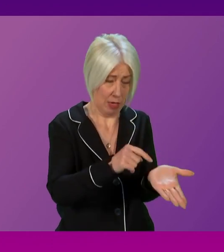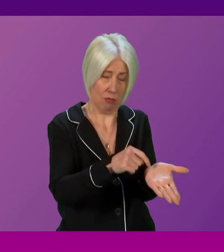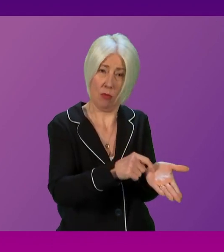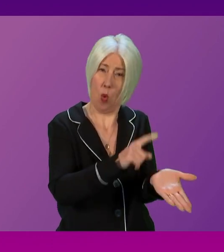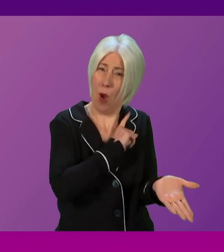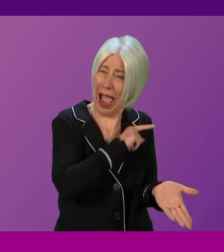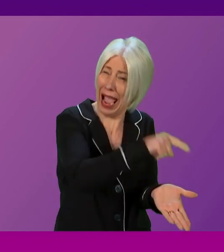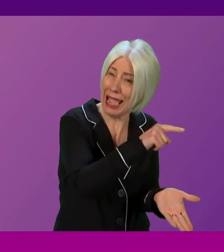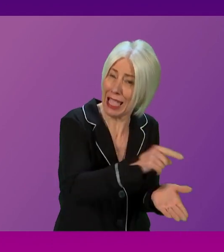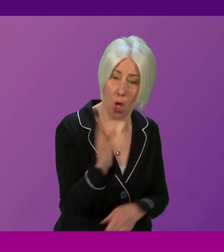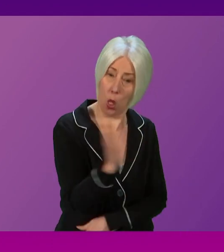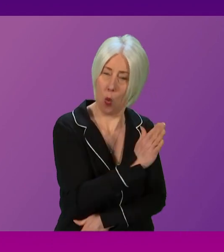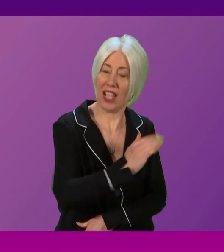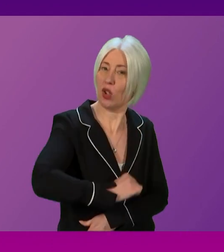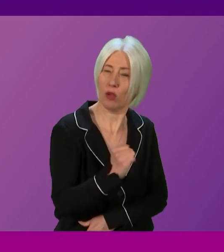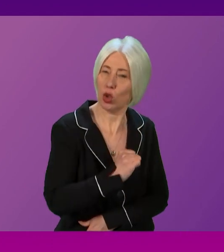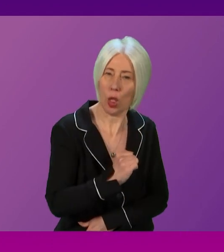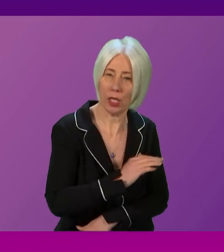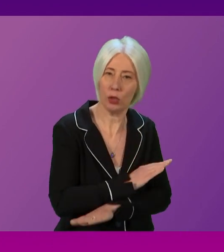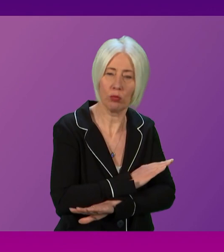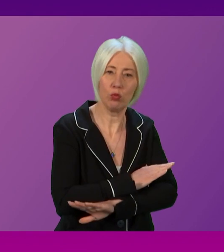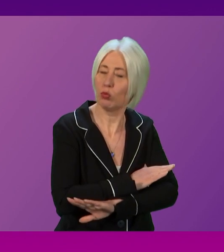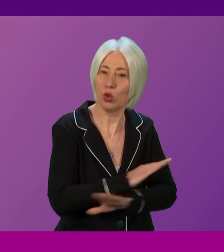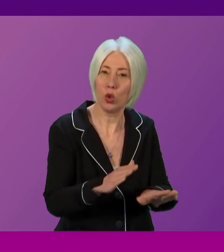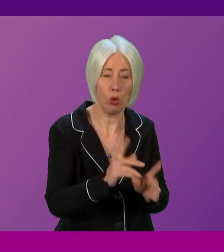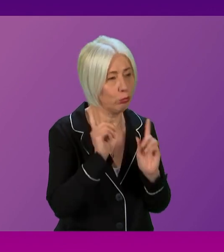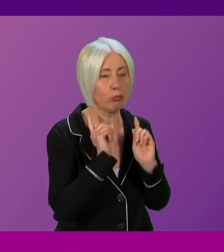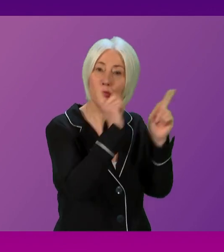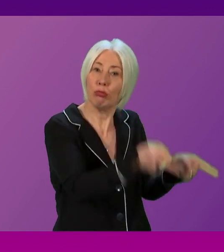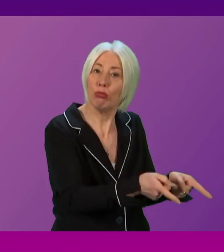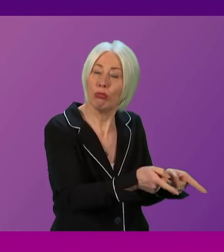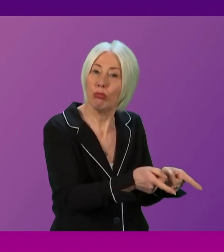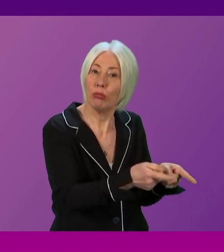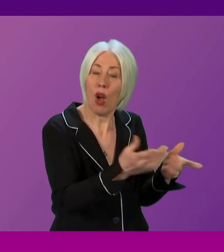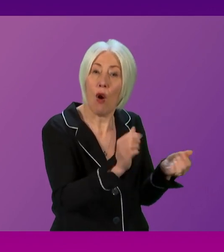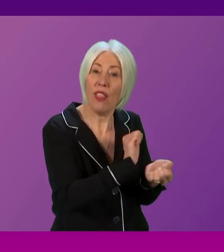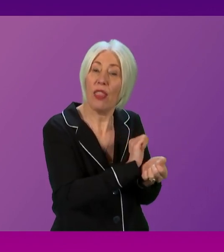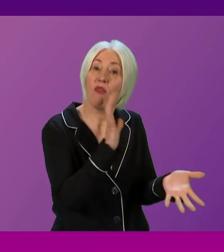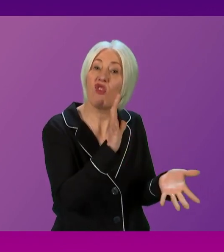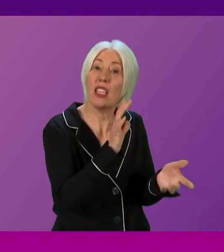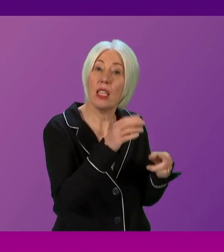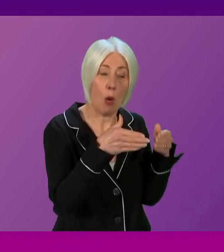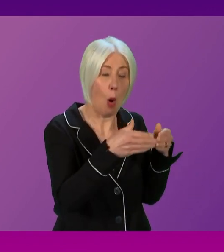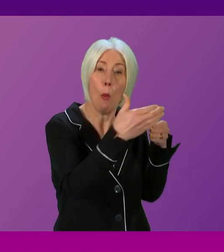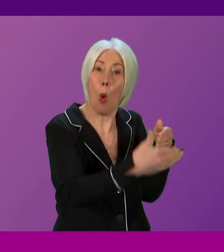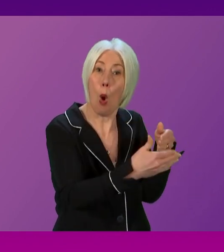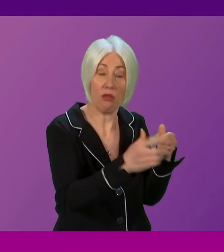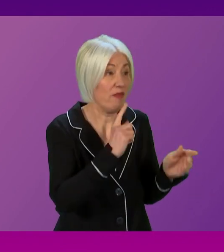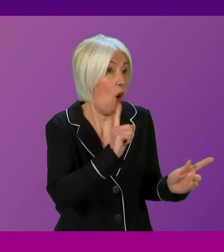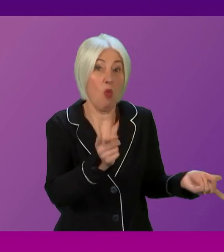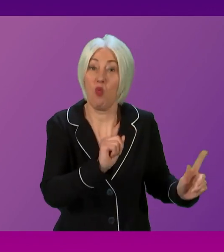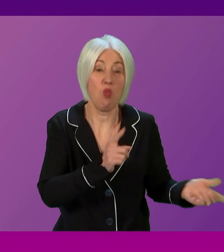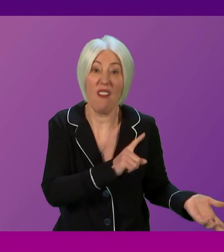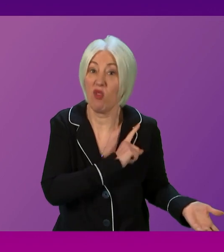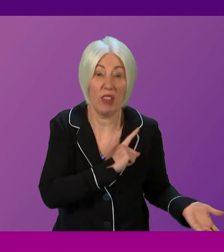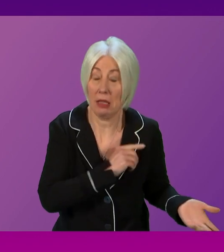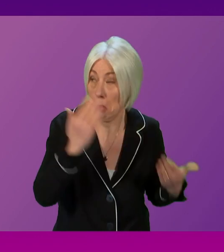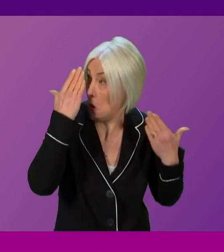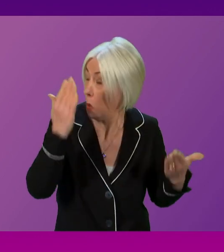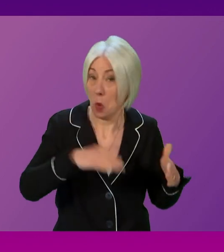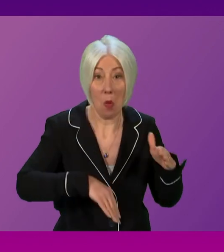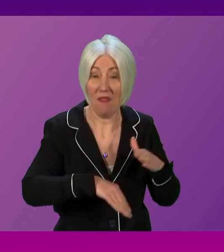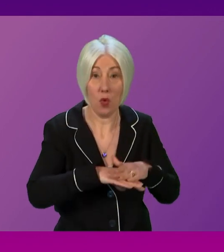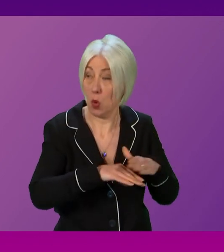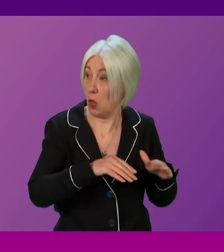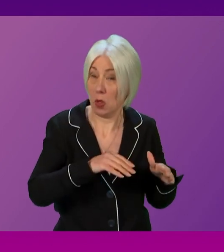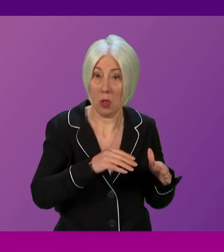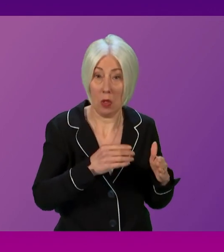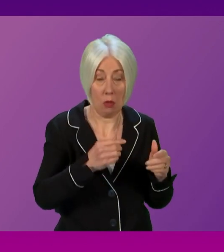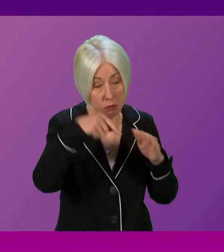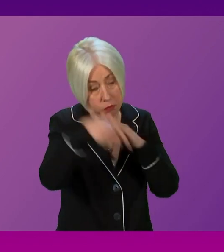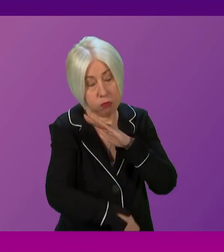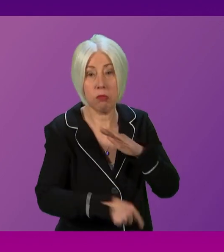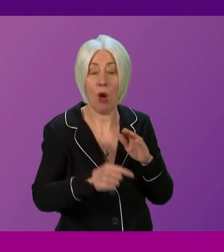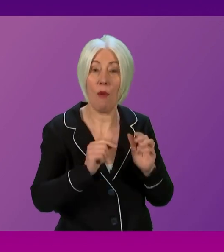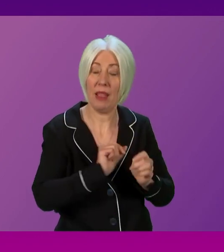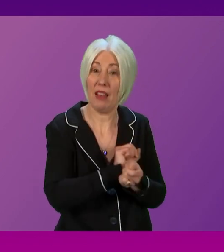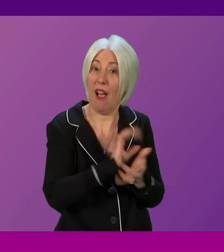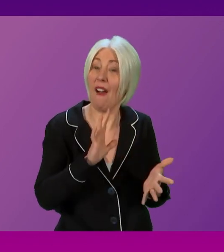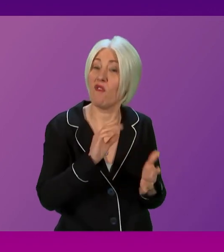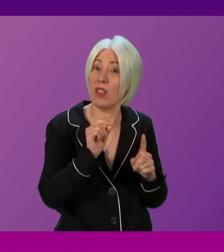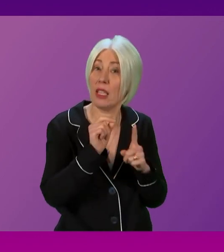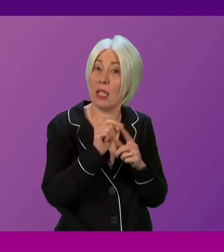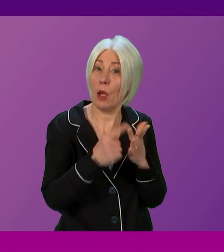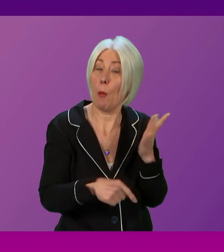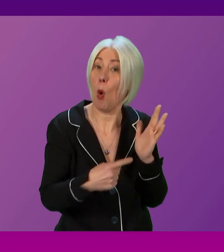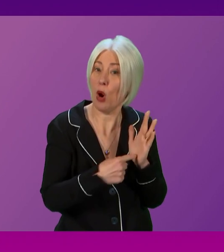Scotland. I do not know the full implications of a freeport designation but, as a member for Glasgow,